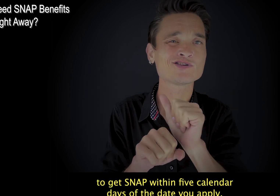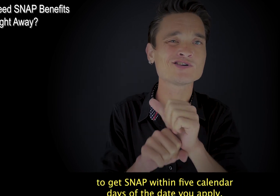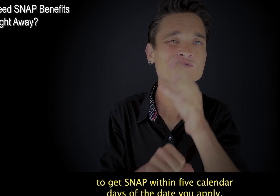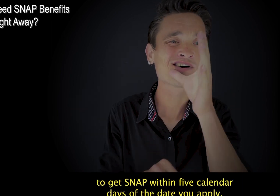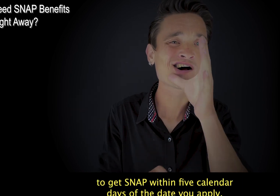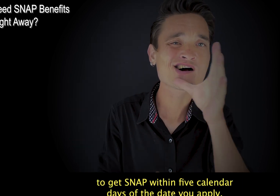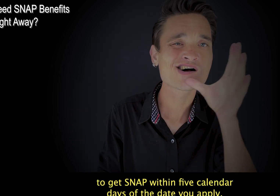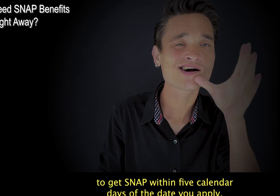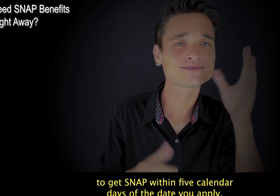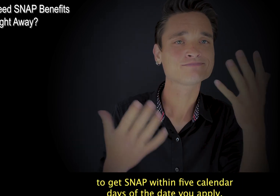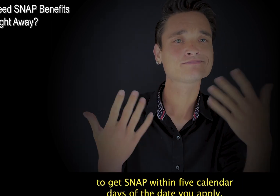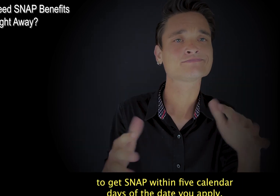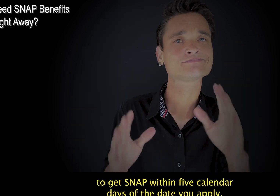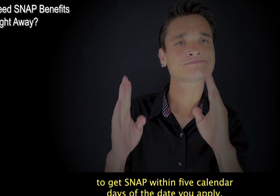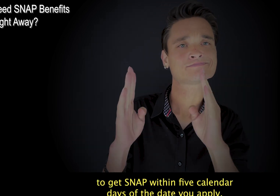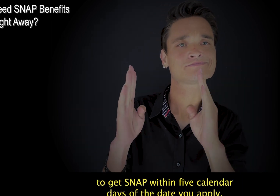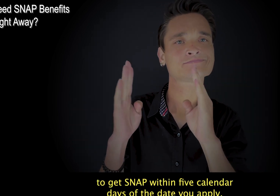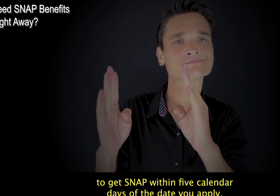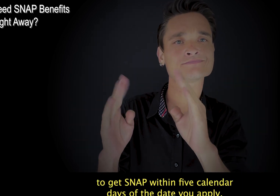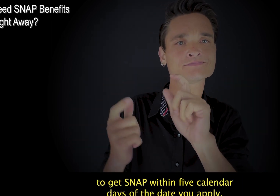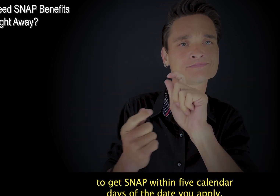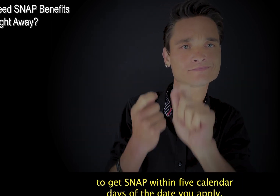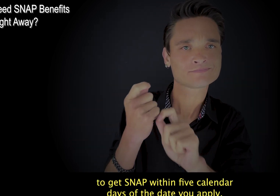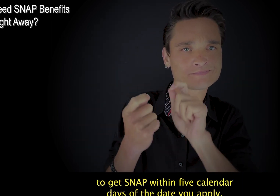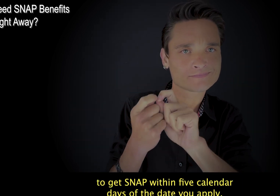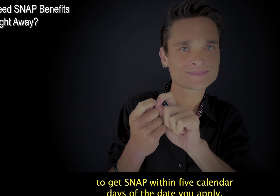to get SNAP within five calendar days of the date you apply.